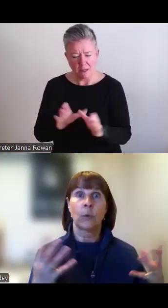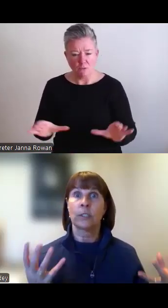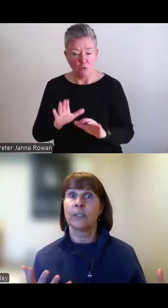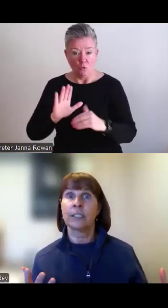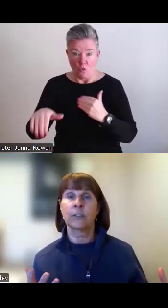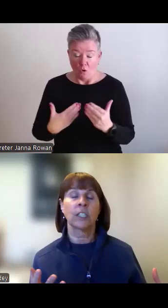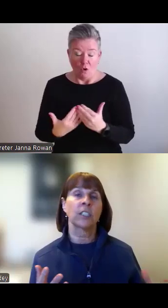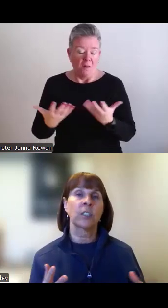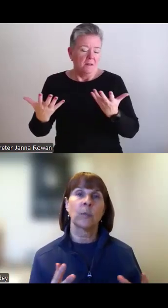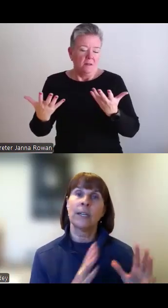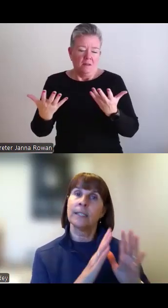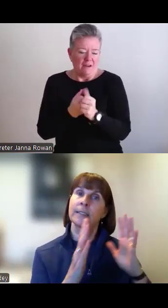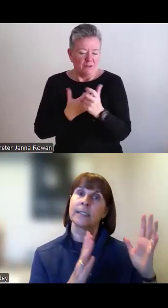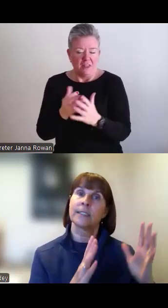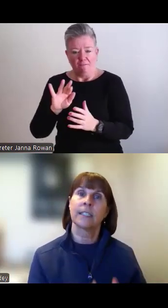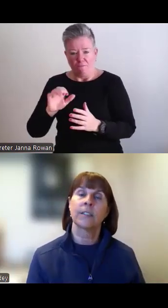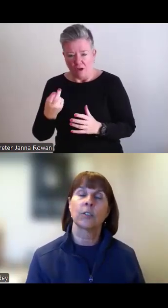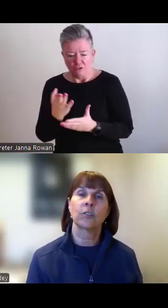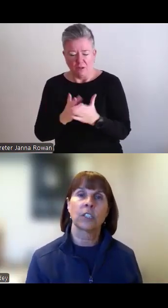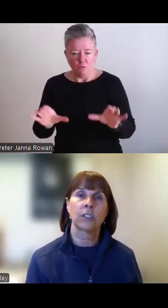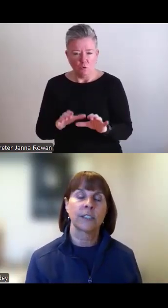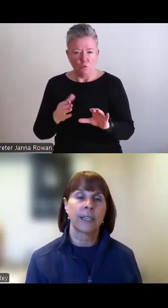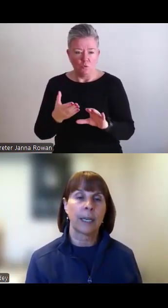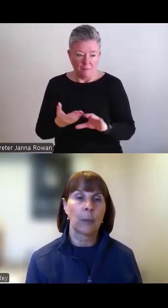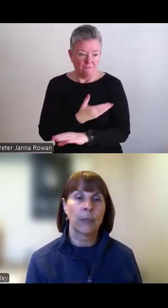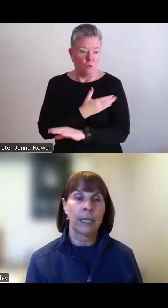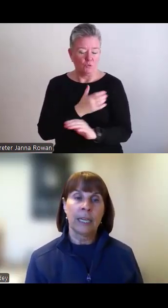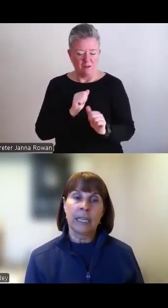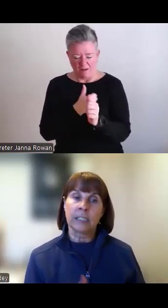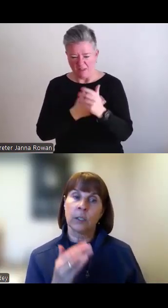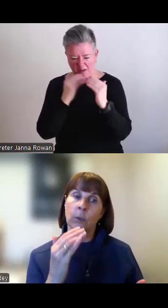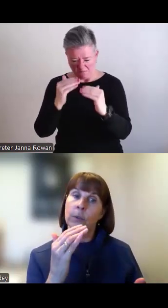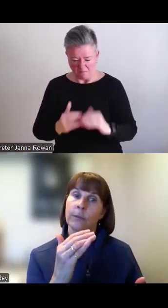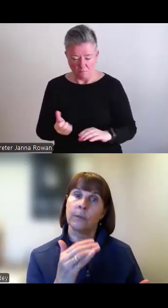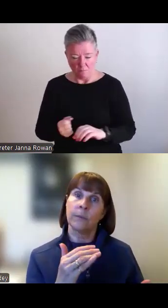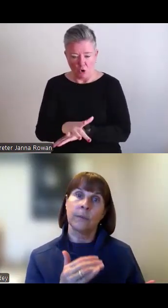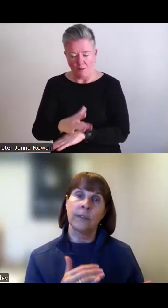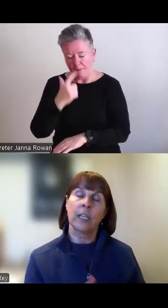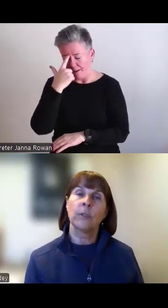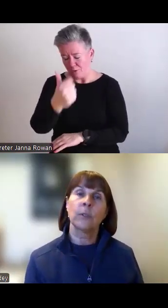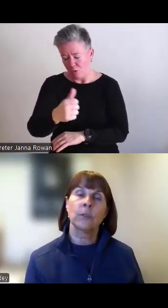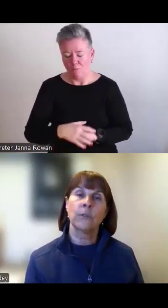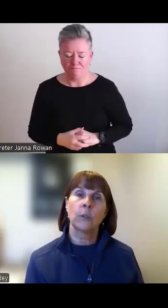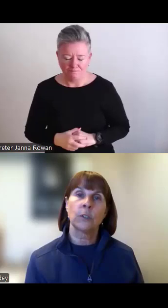just while everything's fresh in their mind, just to get their structure set up. So label those